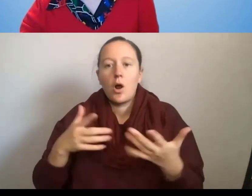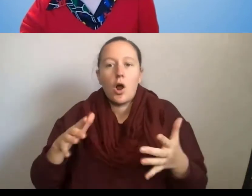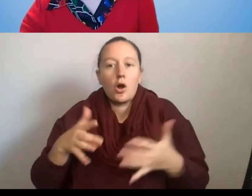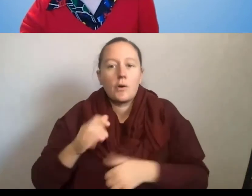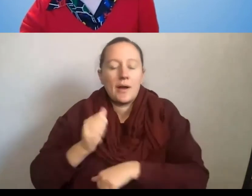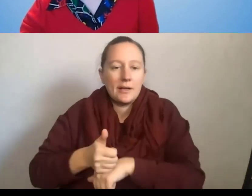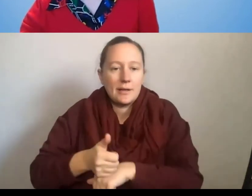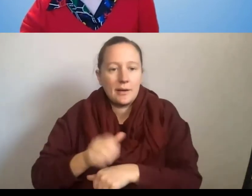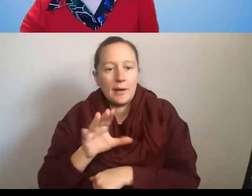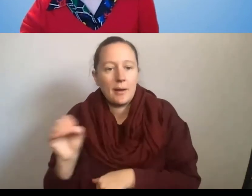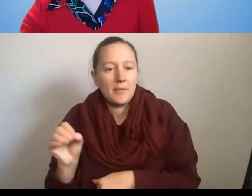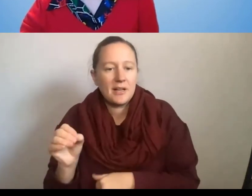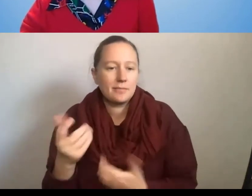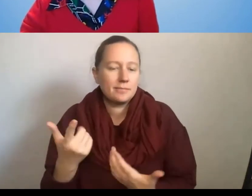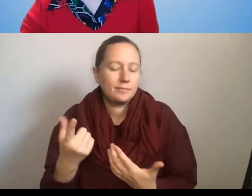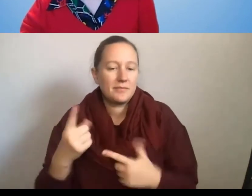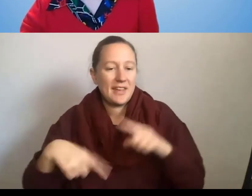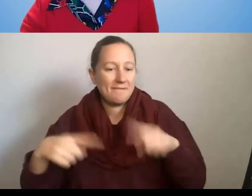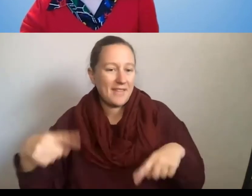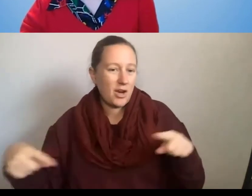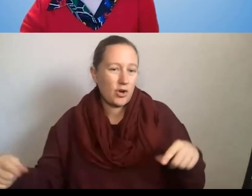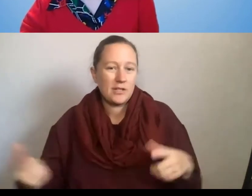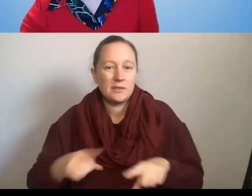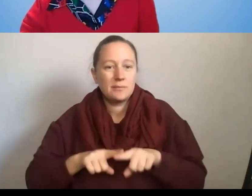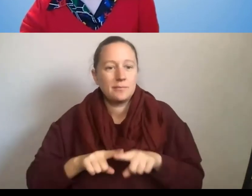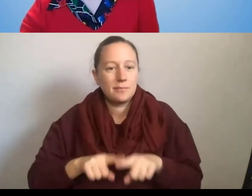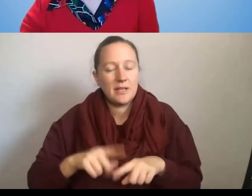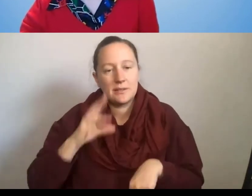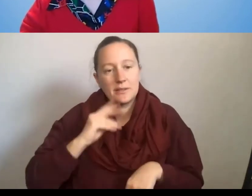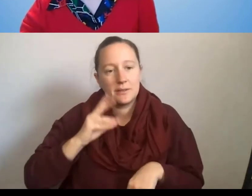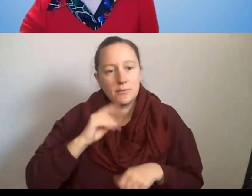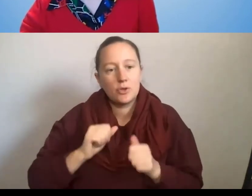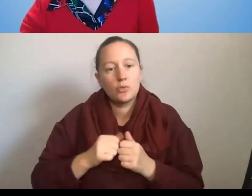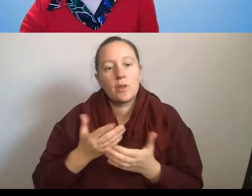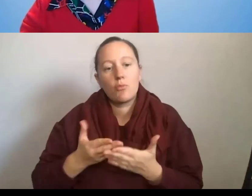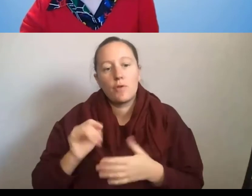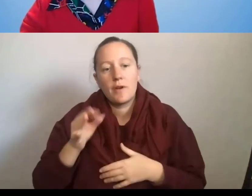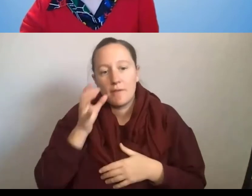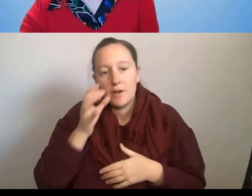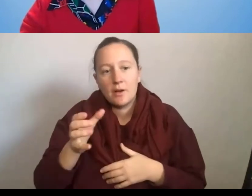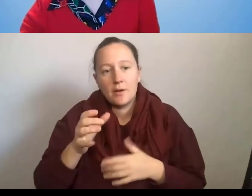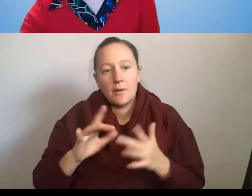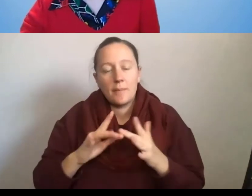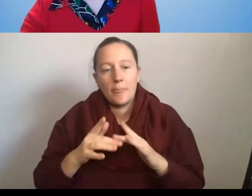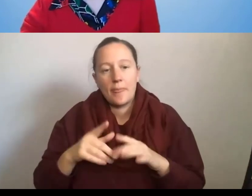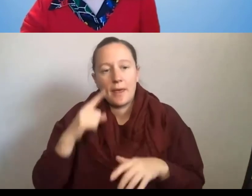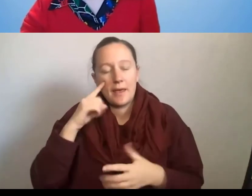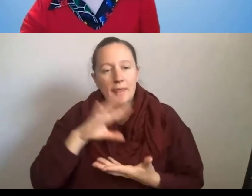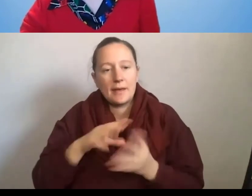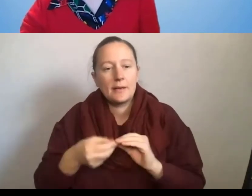So it varies based on that experience with the Proof of Concept Network. I mentioned there were about 400 projects and 100 start-ups.